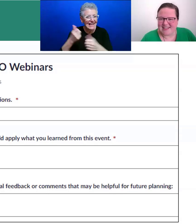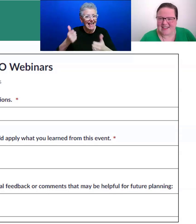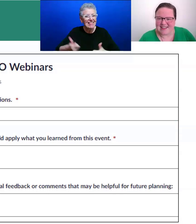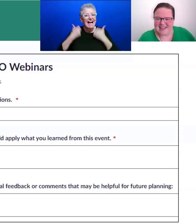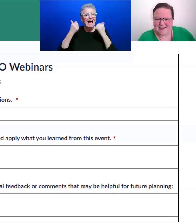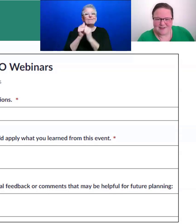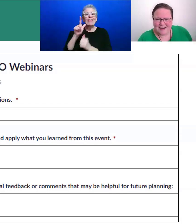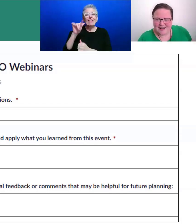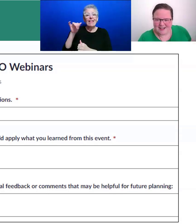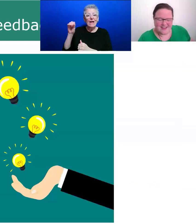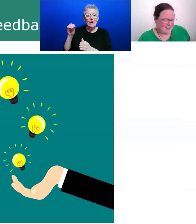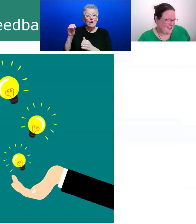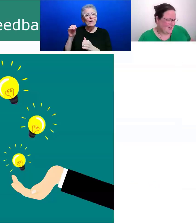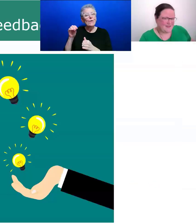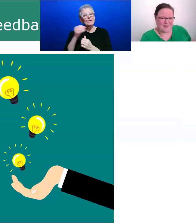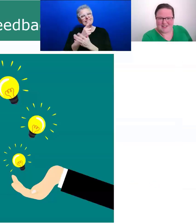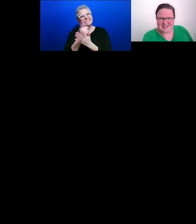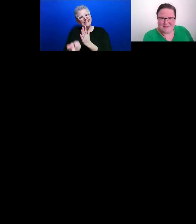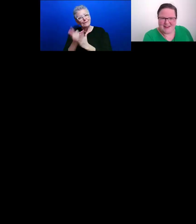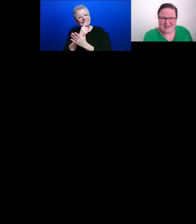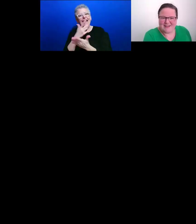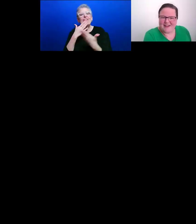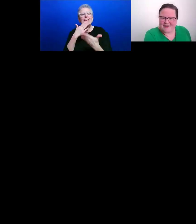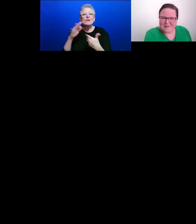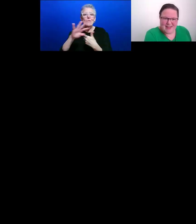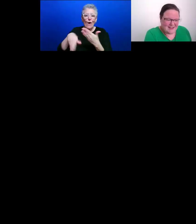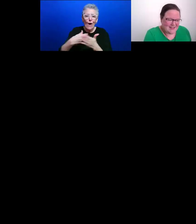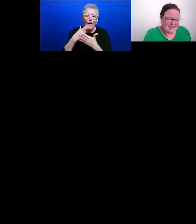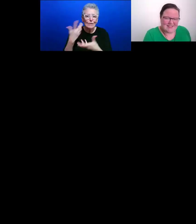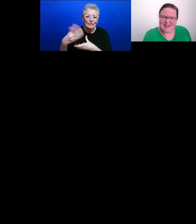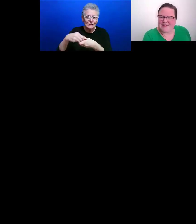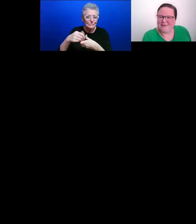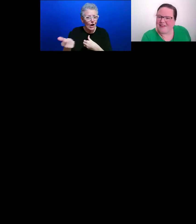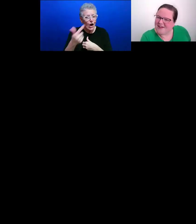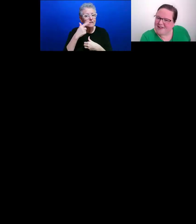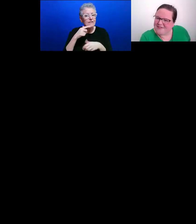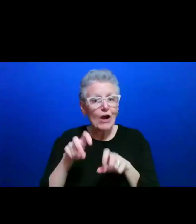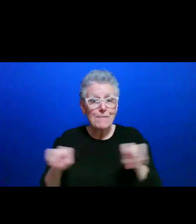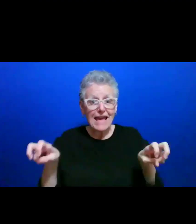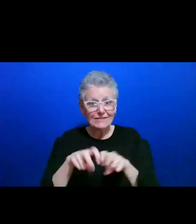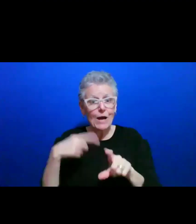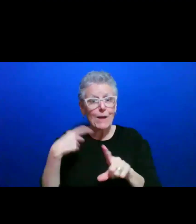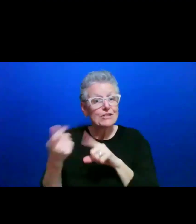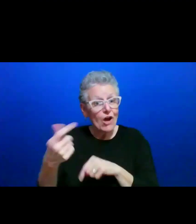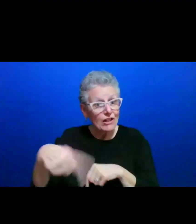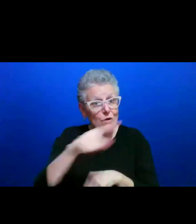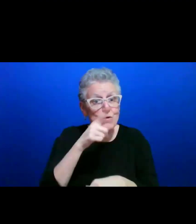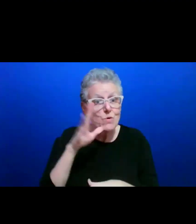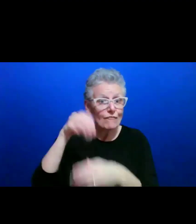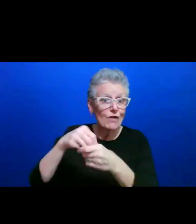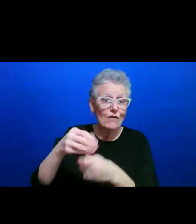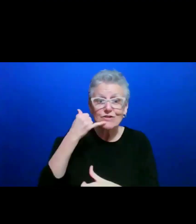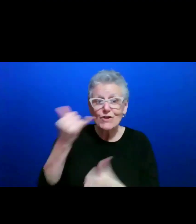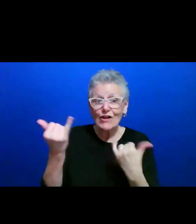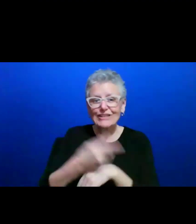And I thank you all for participating, all of our panelists, as well as all of you who are on the call today. Thanks so much.